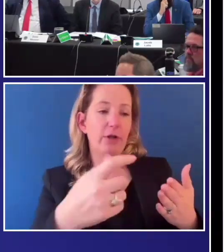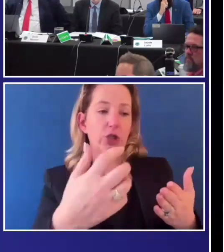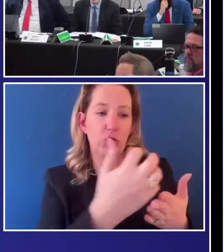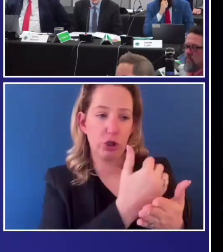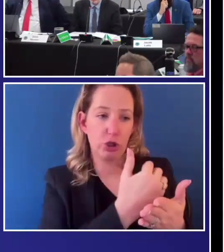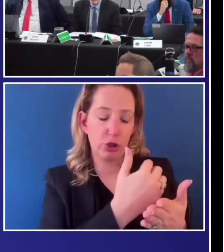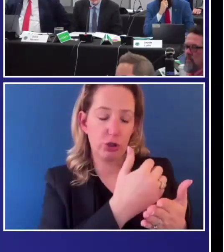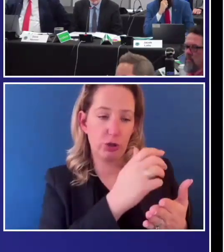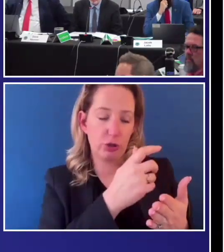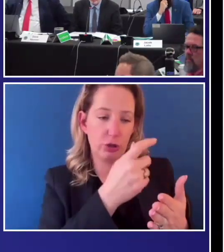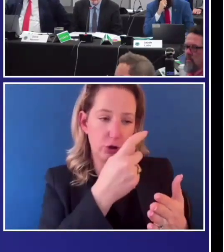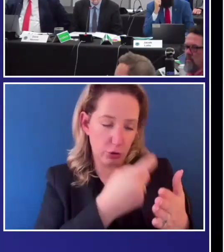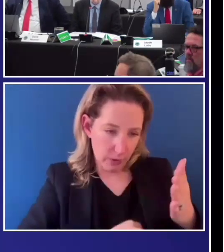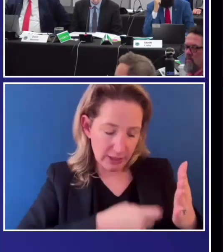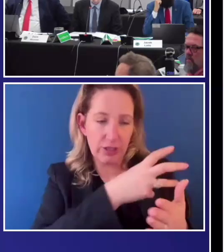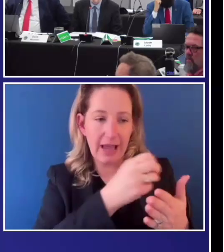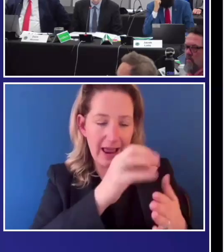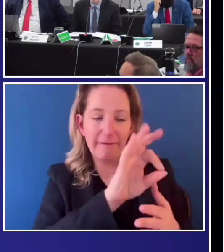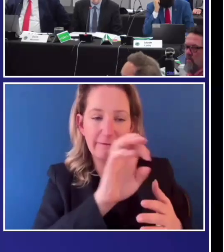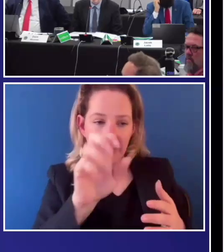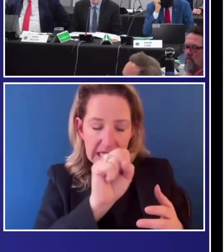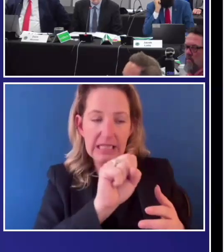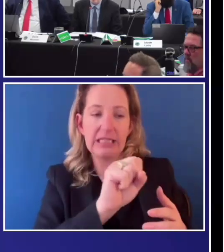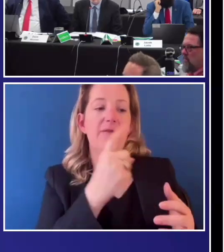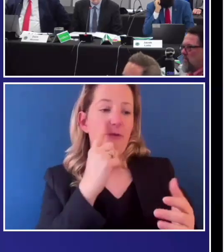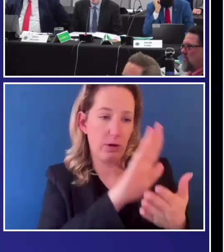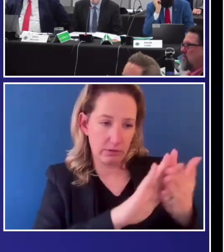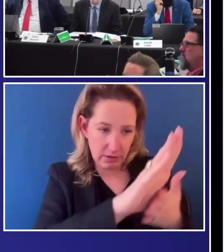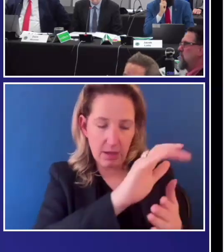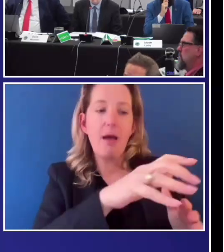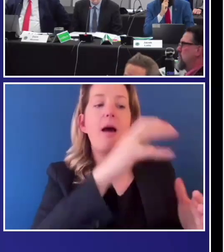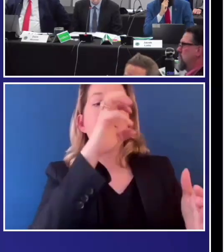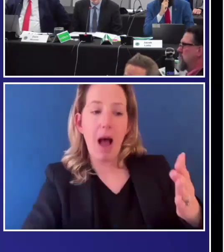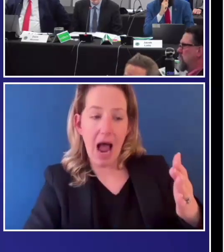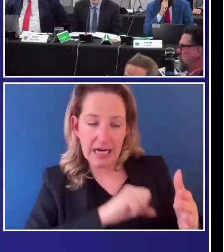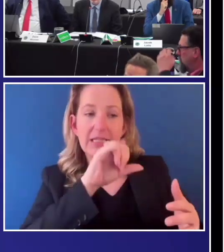minus the institutional grants and scholarships that the institution itself